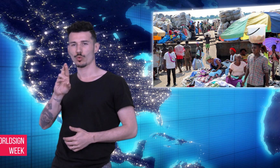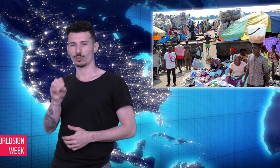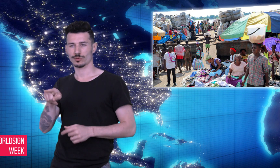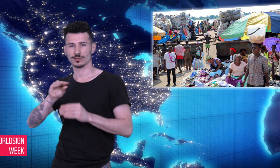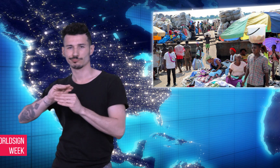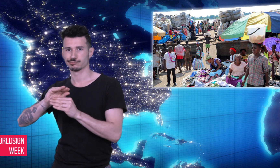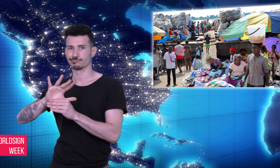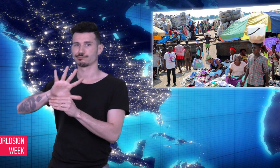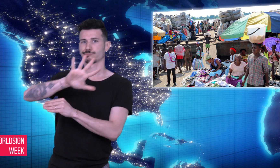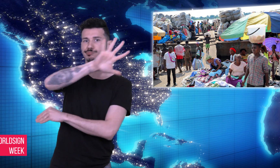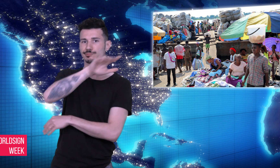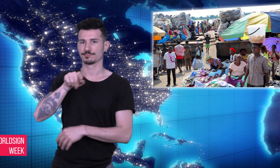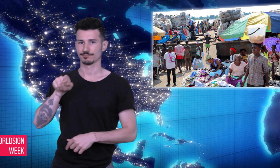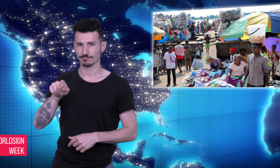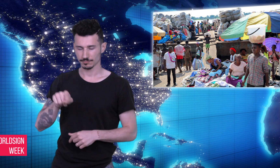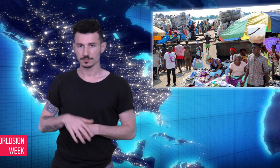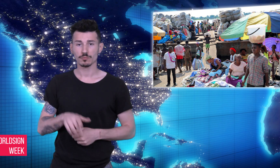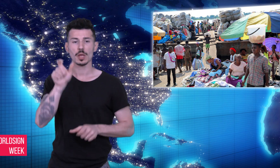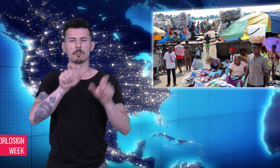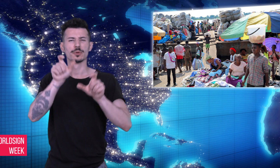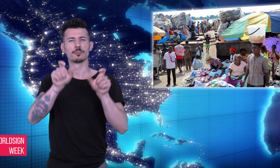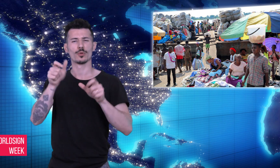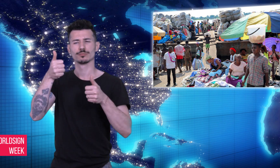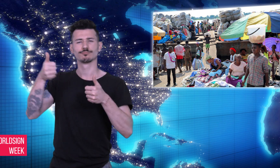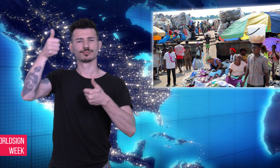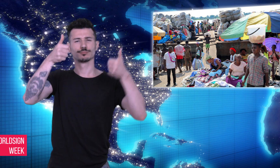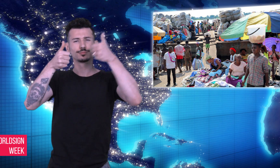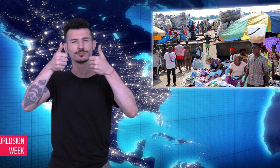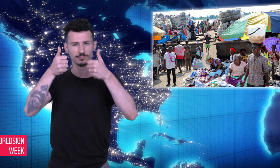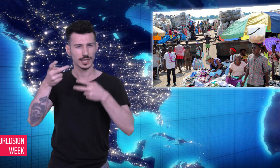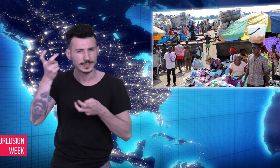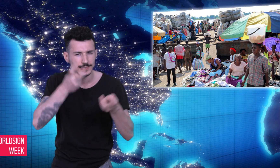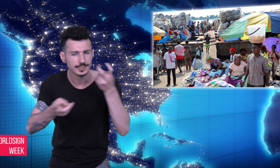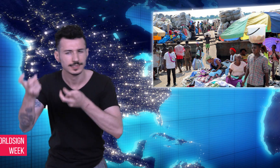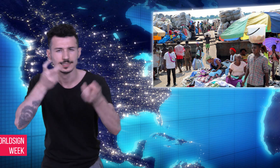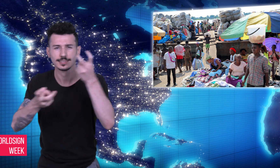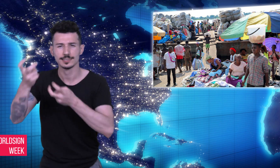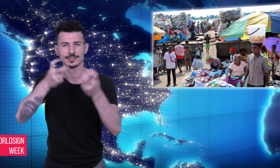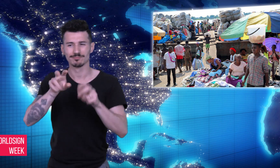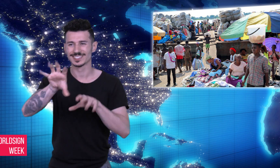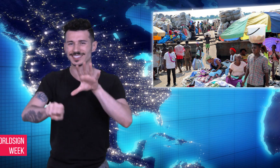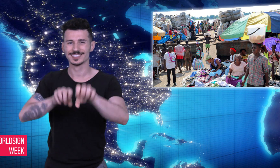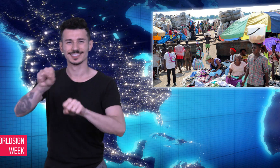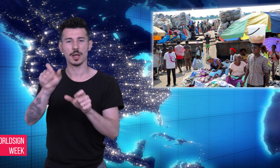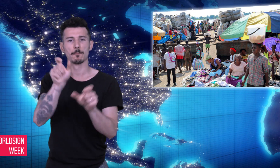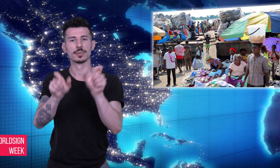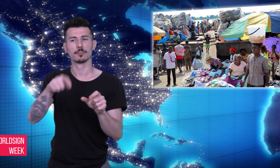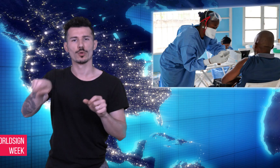down individuals who came into touch